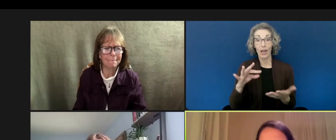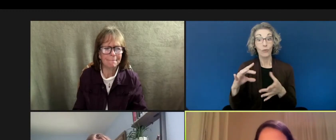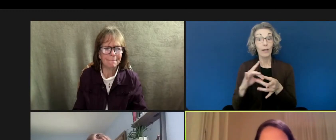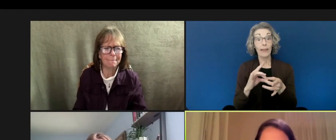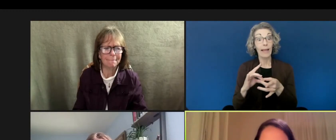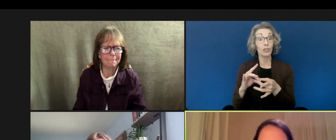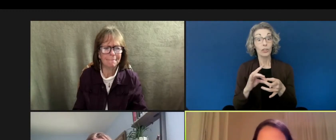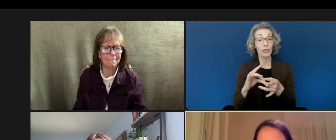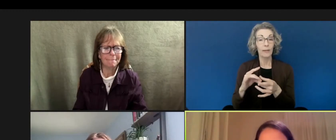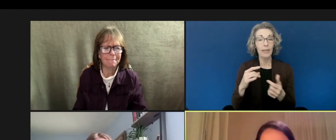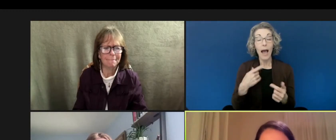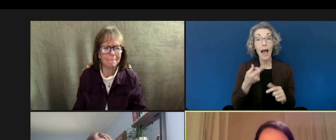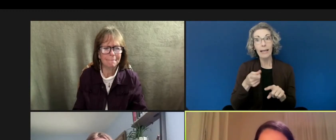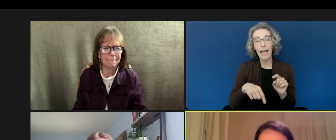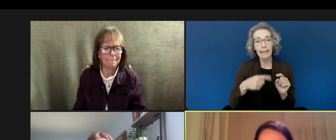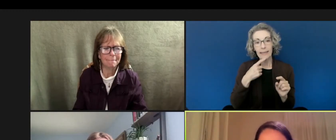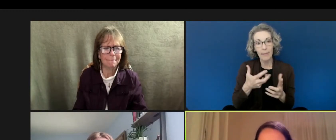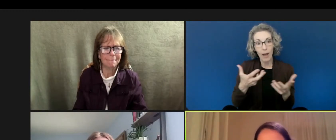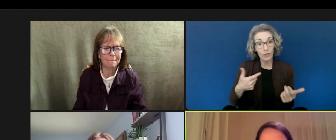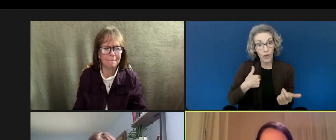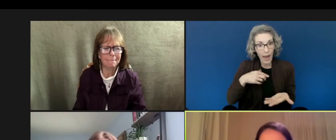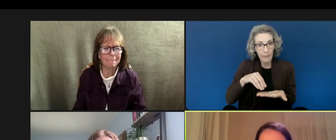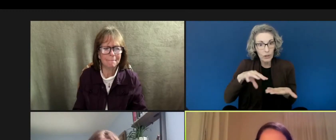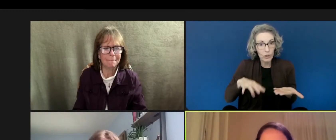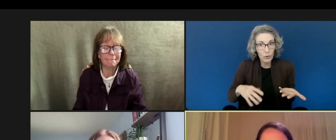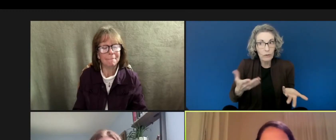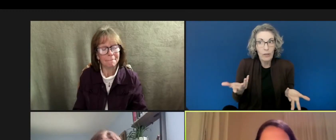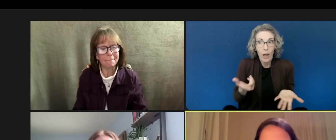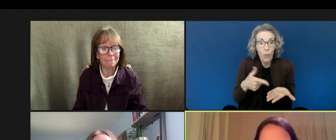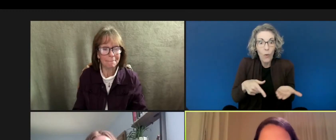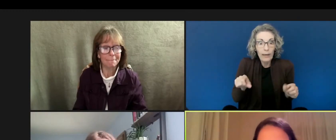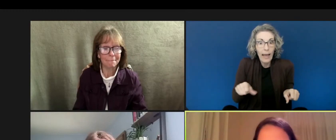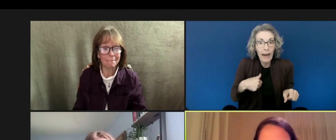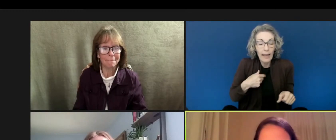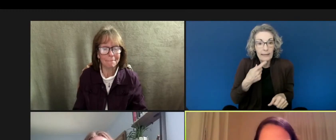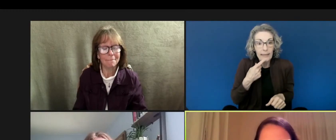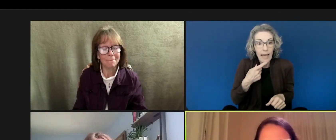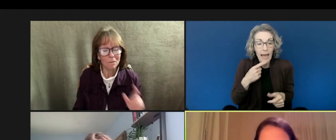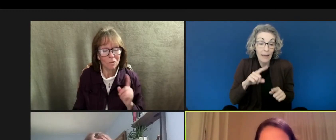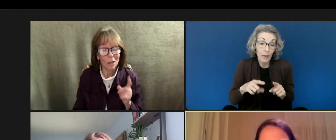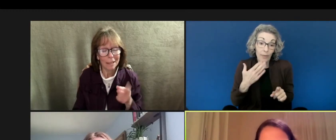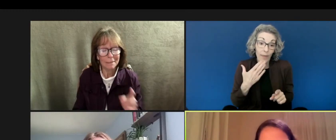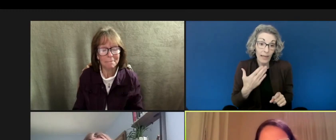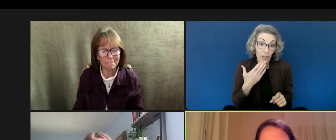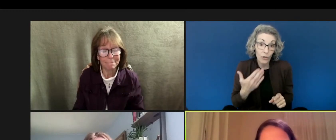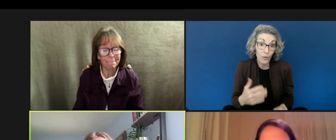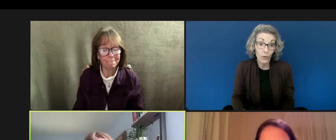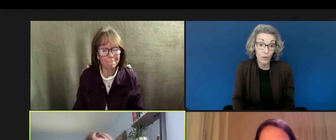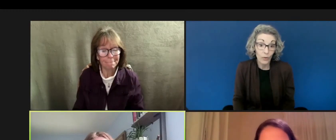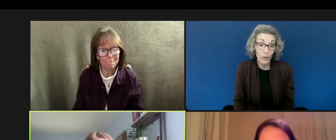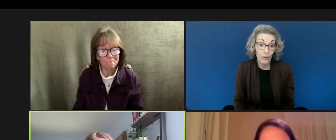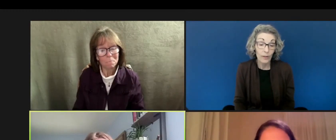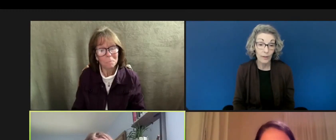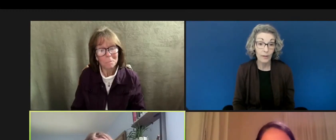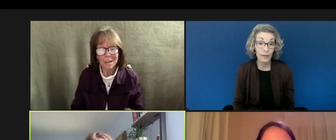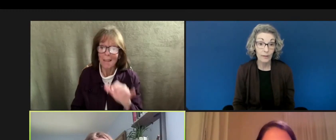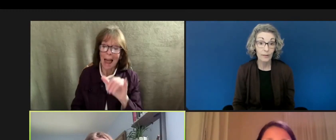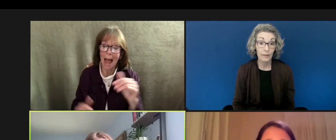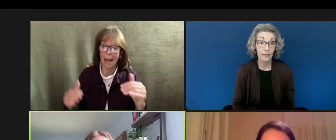I can't say much, I'm a student, what can I say? Yes. >> But thank you. There's a real power differential there.